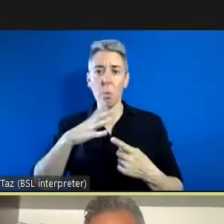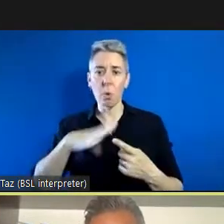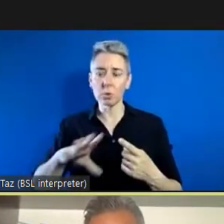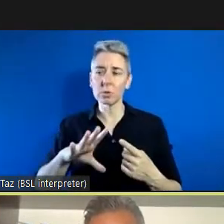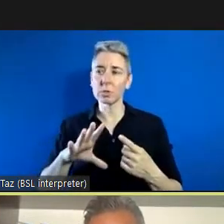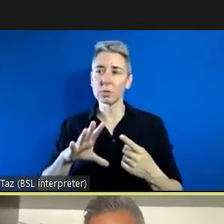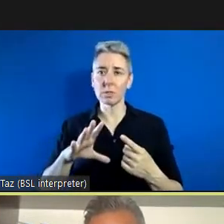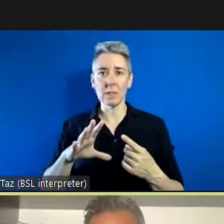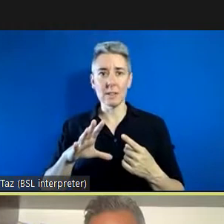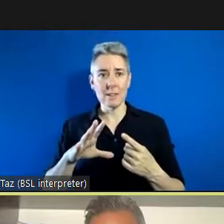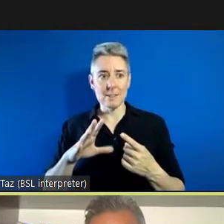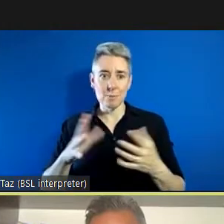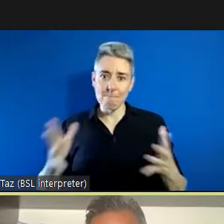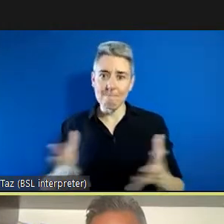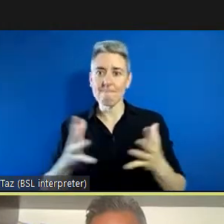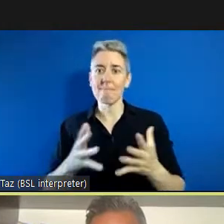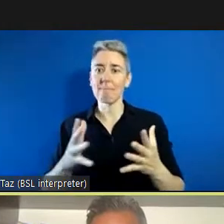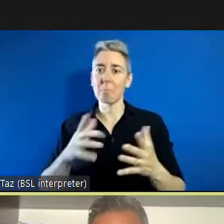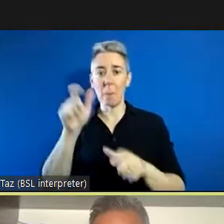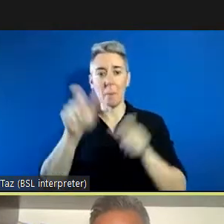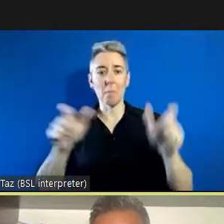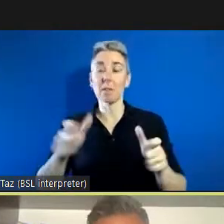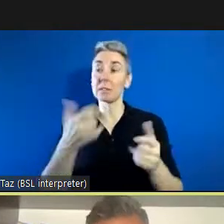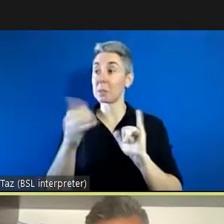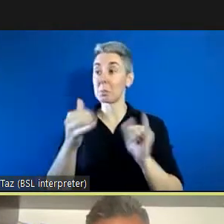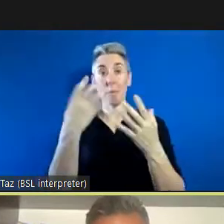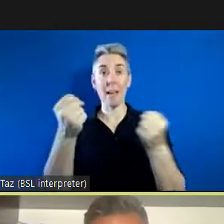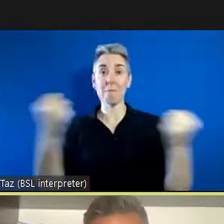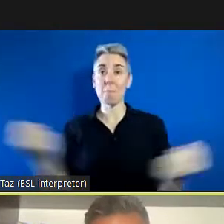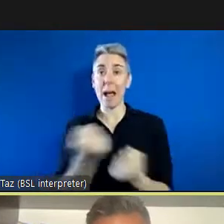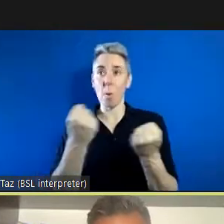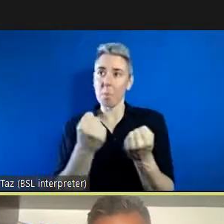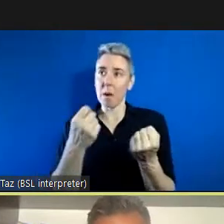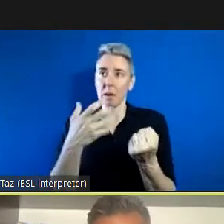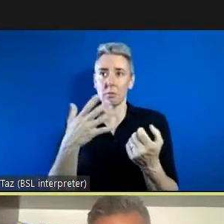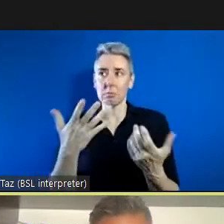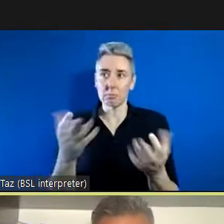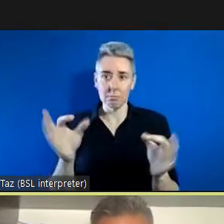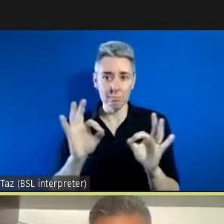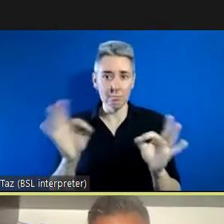power in a more constructive way. So as big work is deep work, it's not easy work and I still find